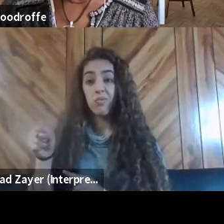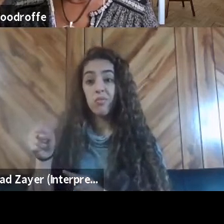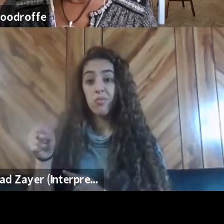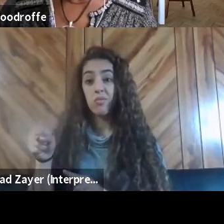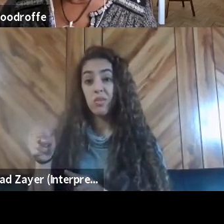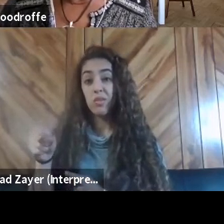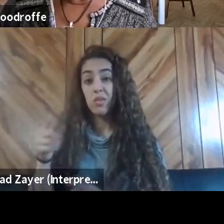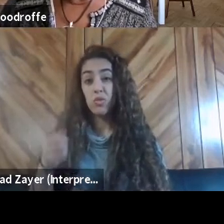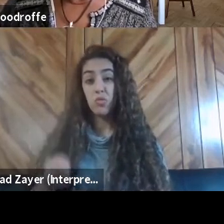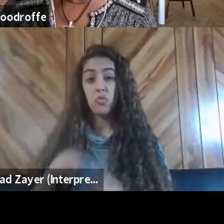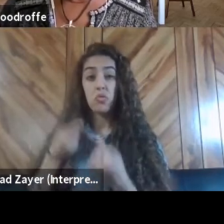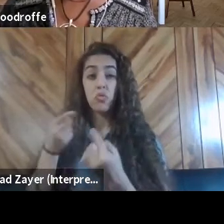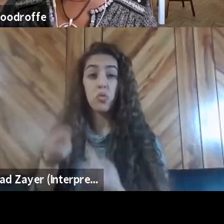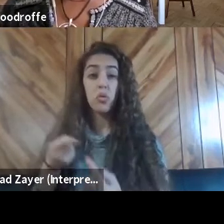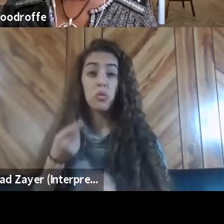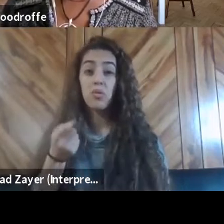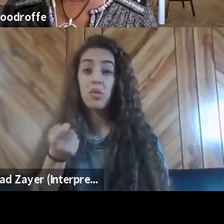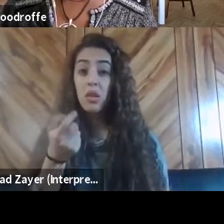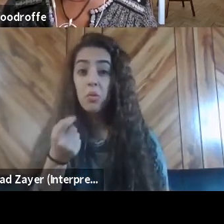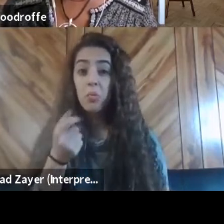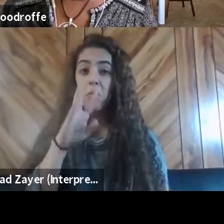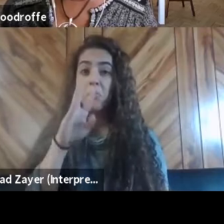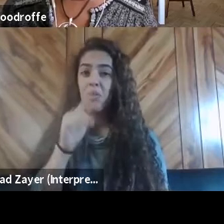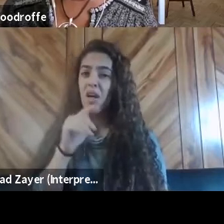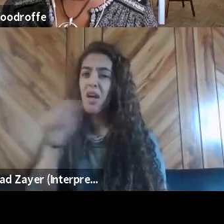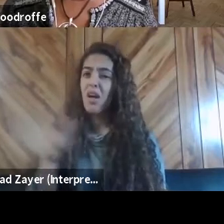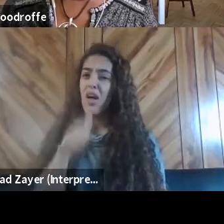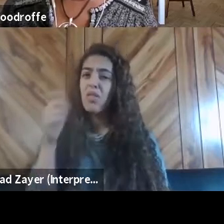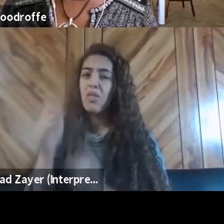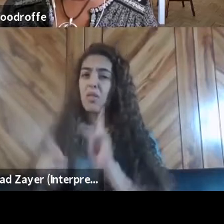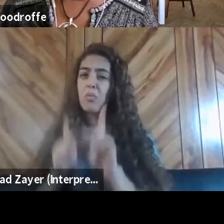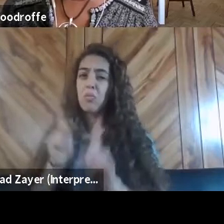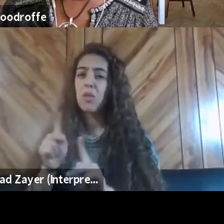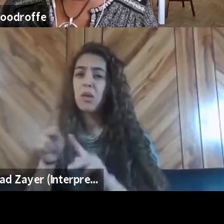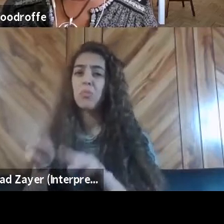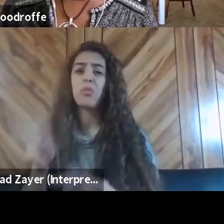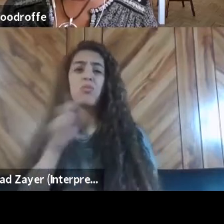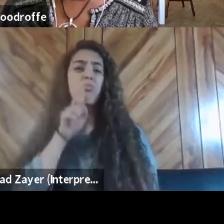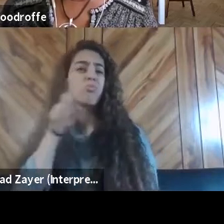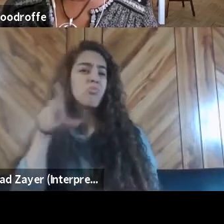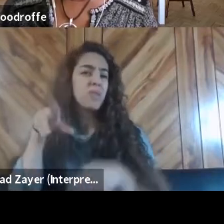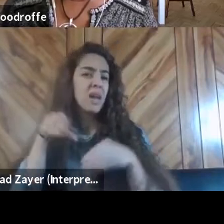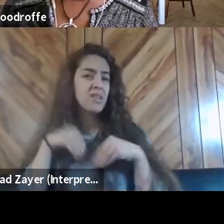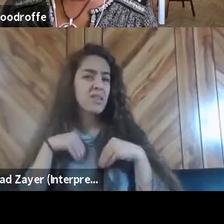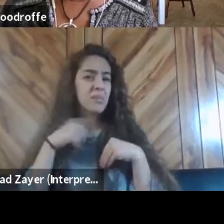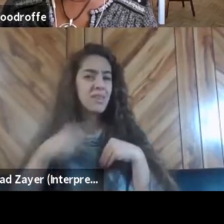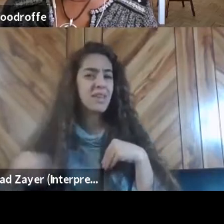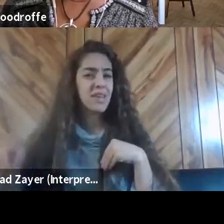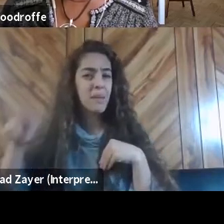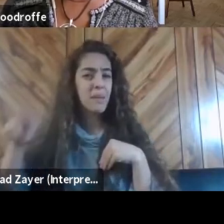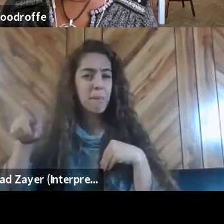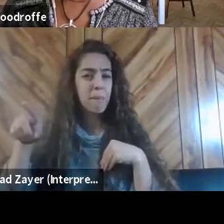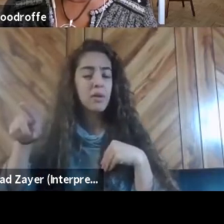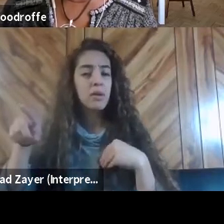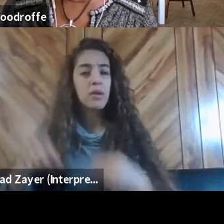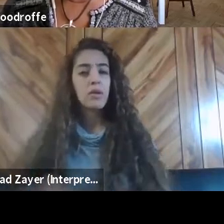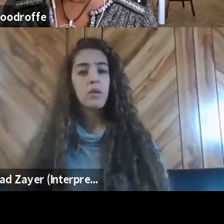accepted him. When, but, of course, they will always think,